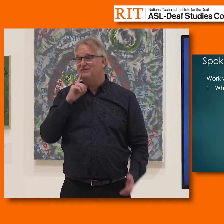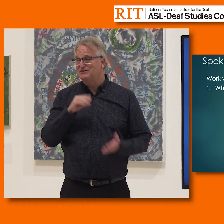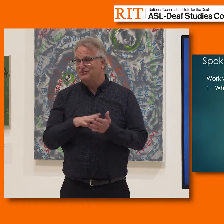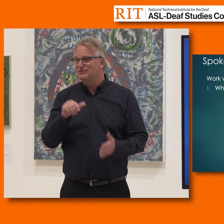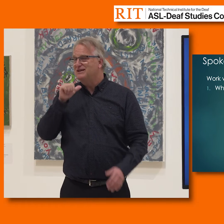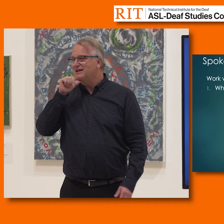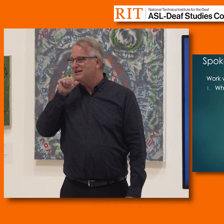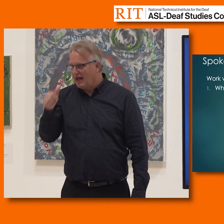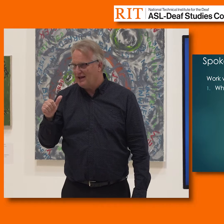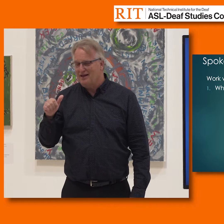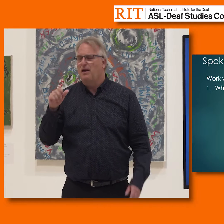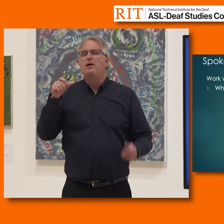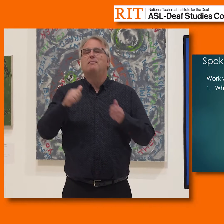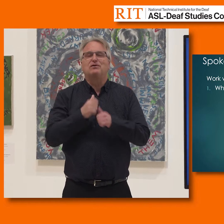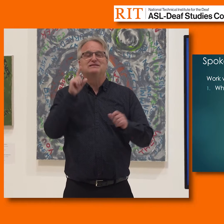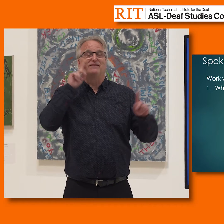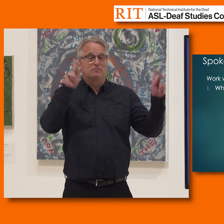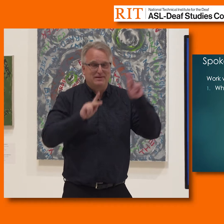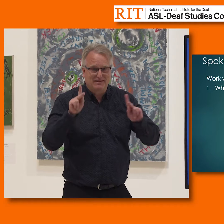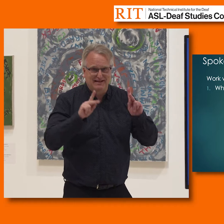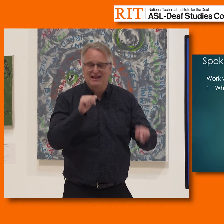So, I remind you here at RIT, don't forget that